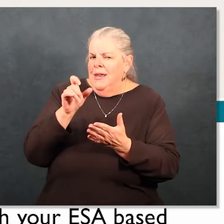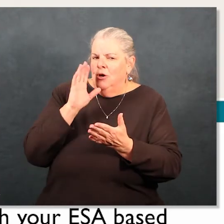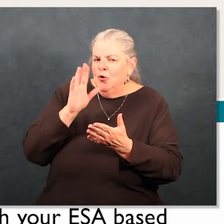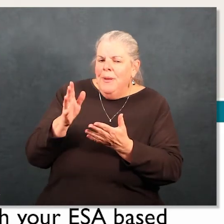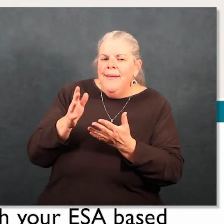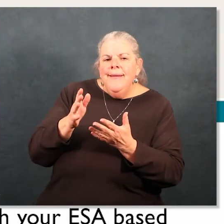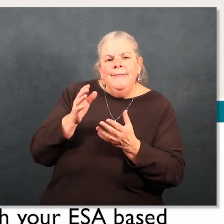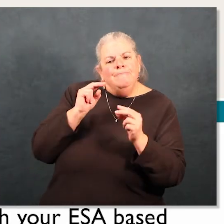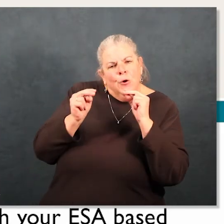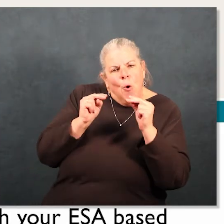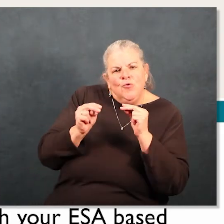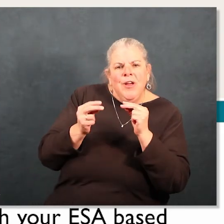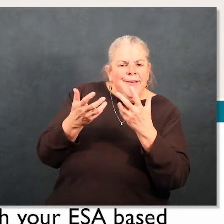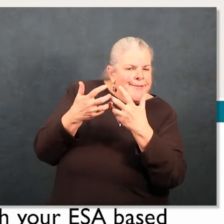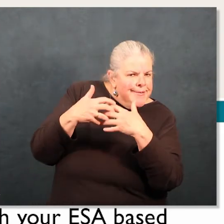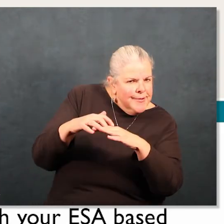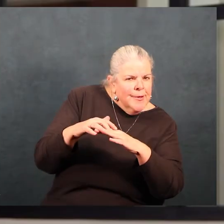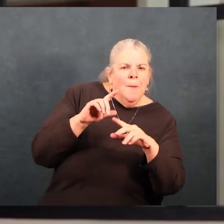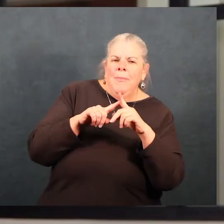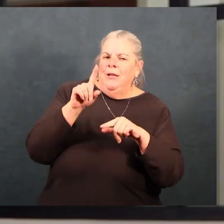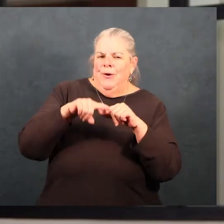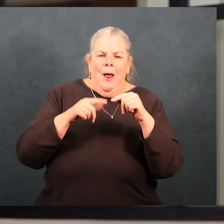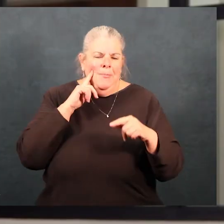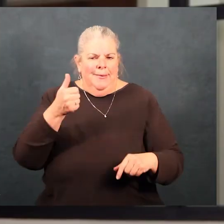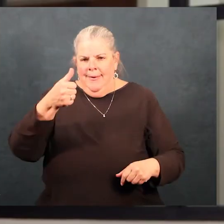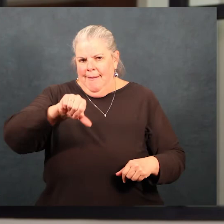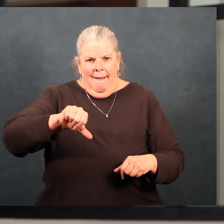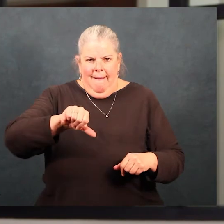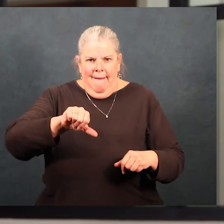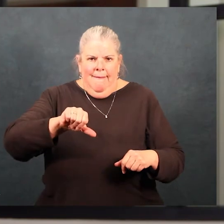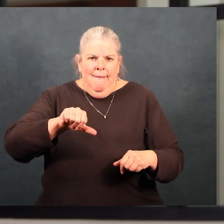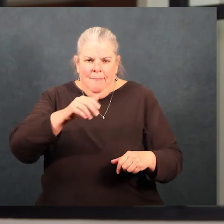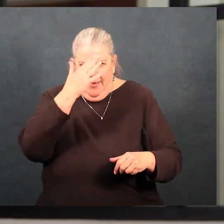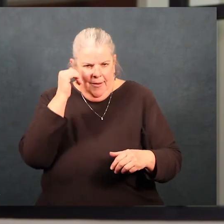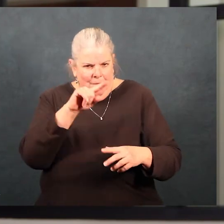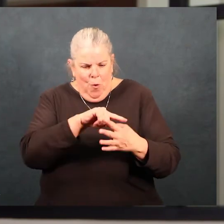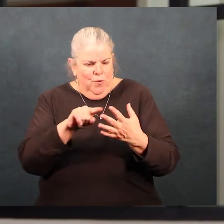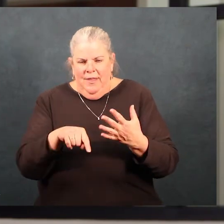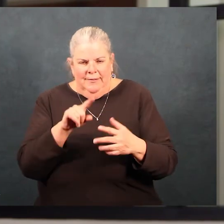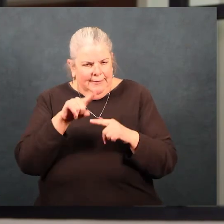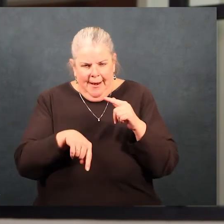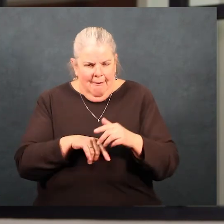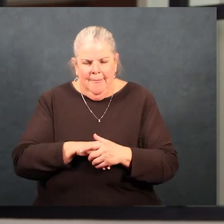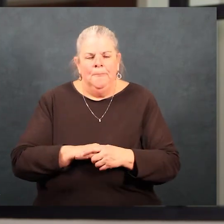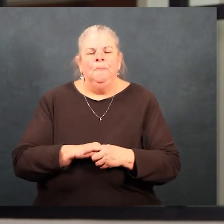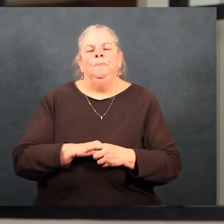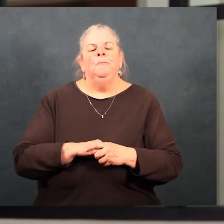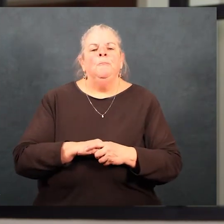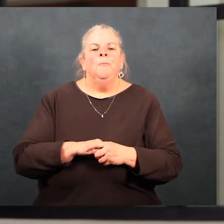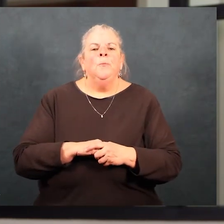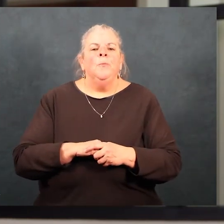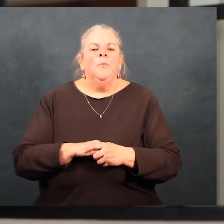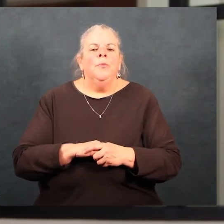but you cannot be denied an animal based on any of those things. A couple of other